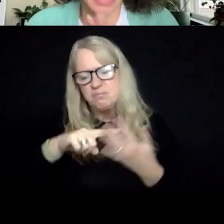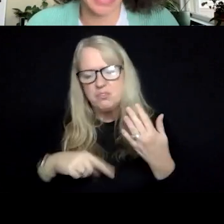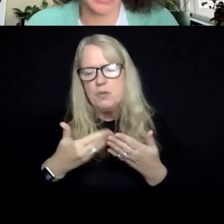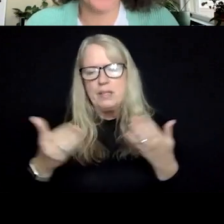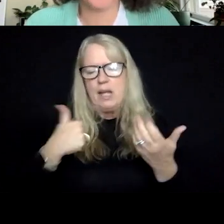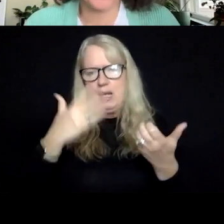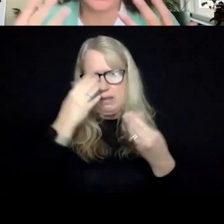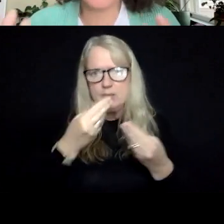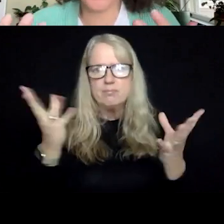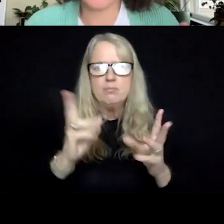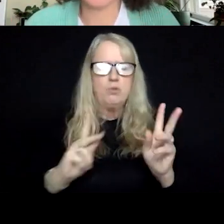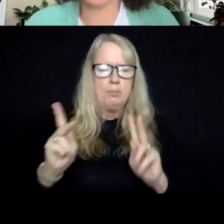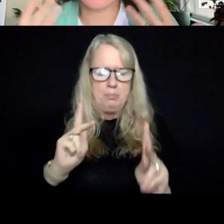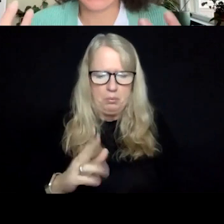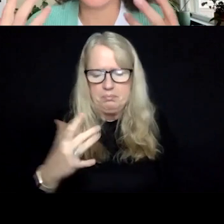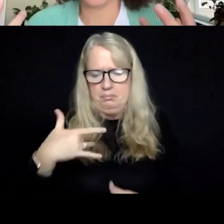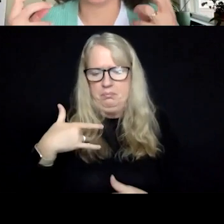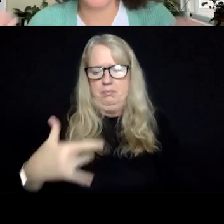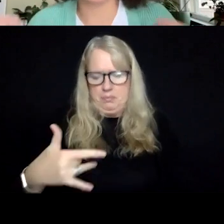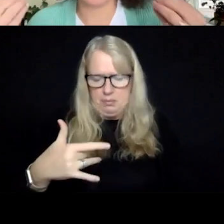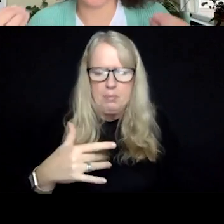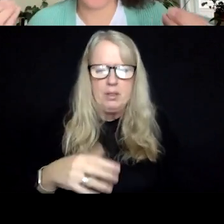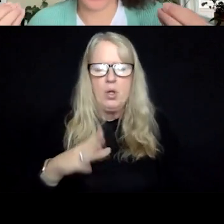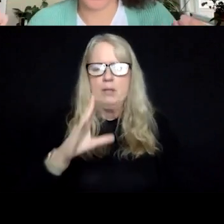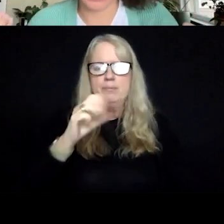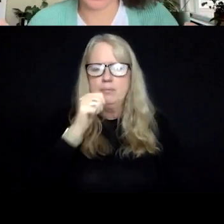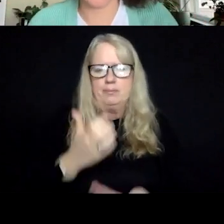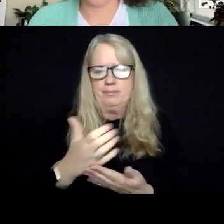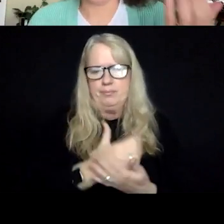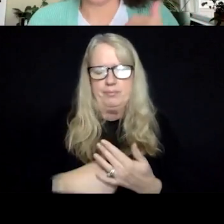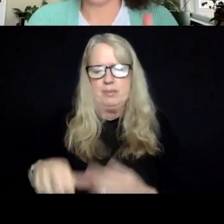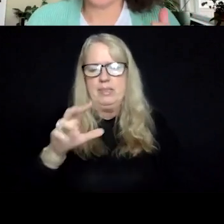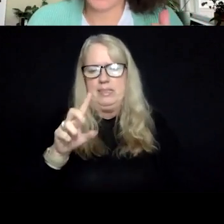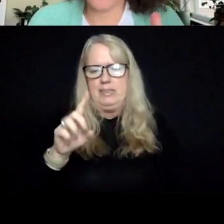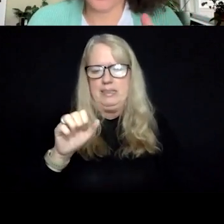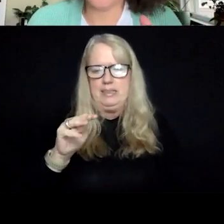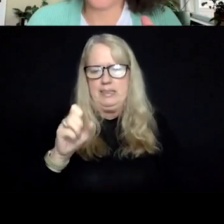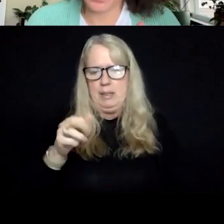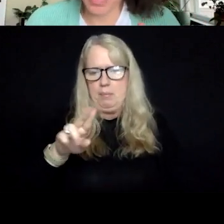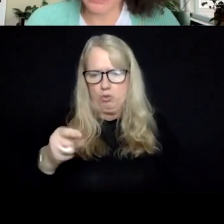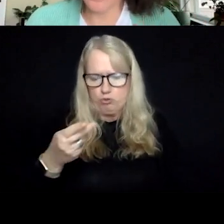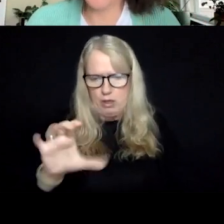THAT WE DON'T COLLECT DEMOGRAPHIC DATA. WE HAVE A CHAT FORM THAT